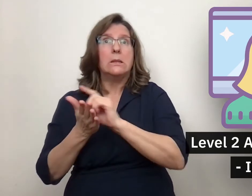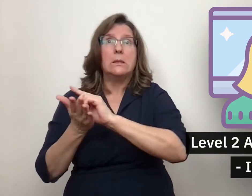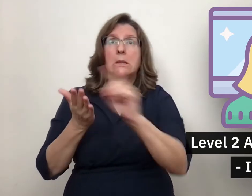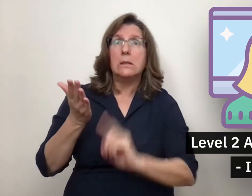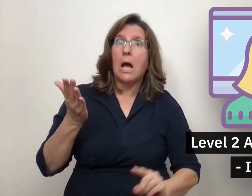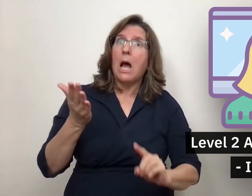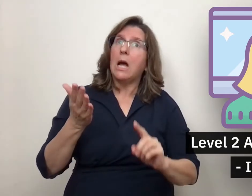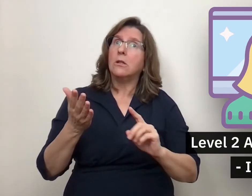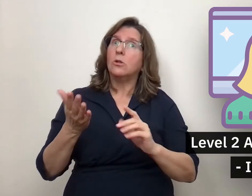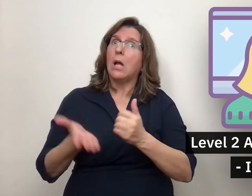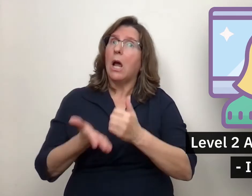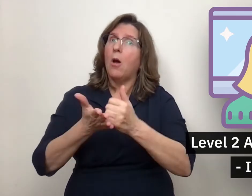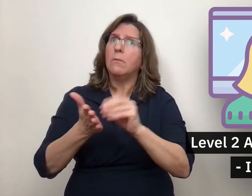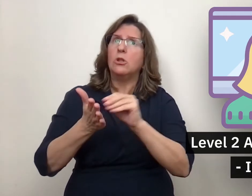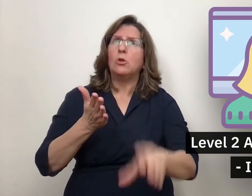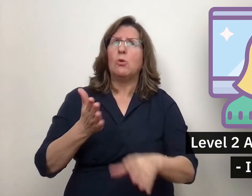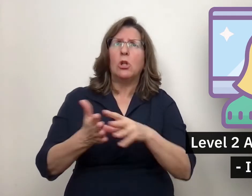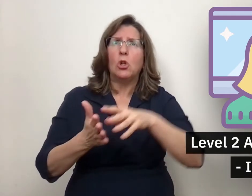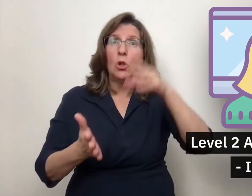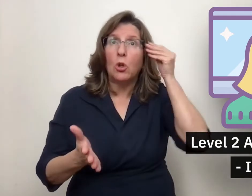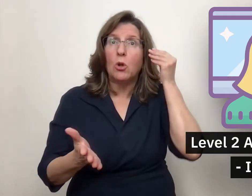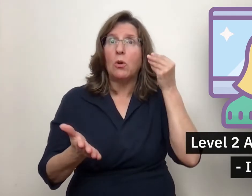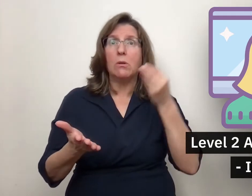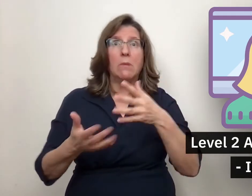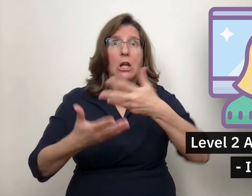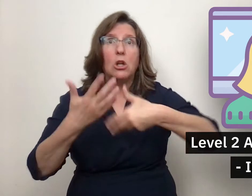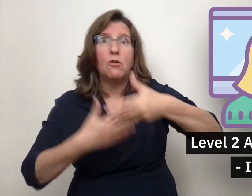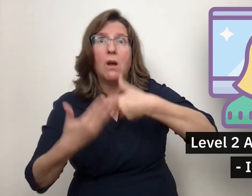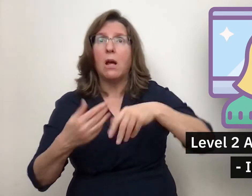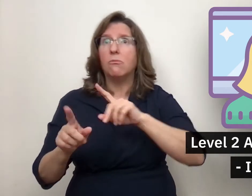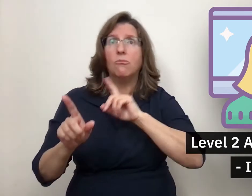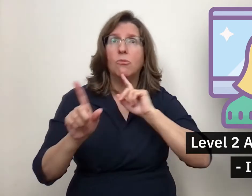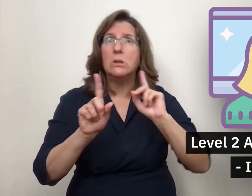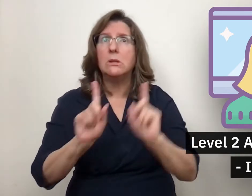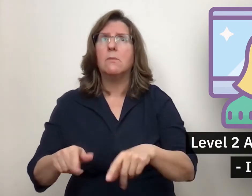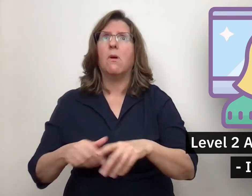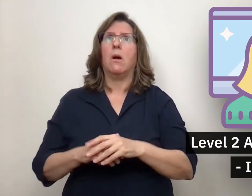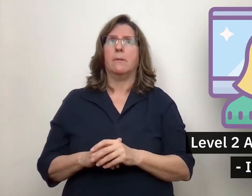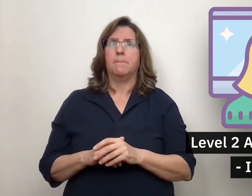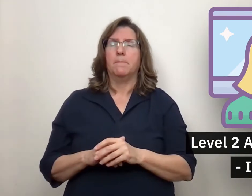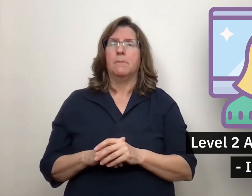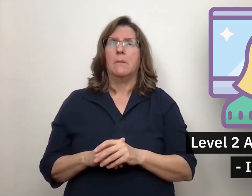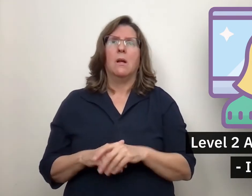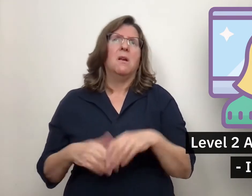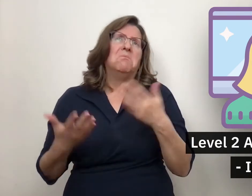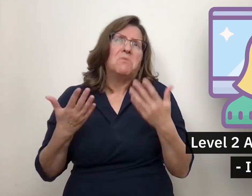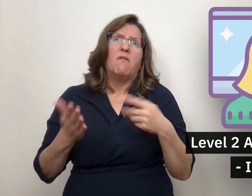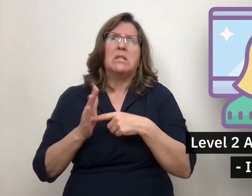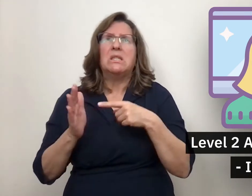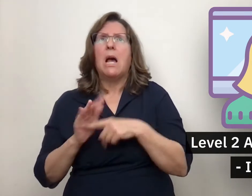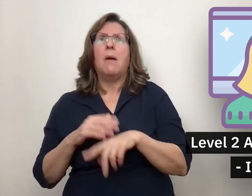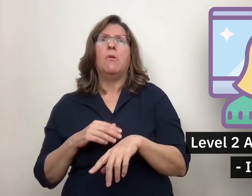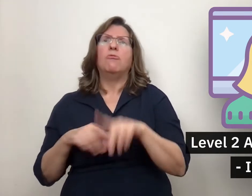The lesson design includes components for the learner to interact with and respond to the material.